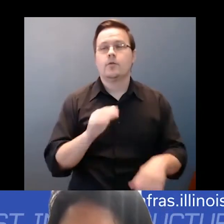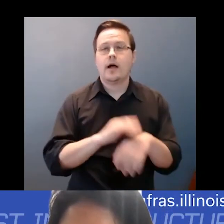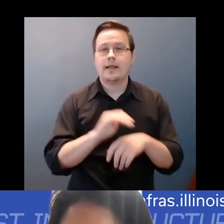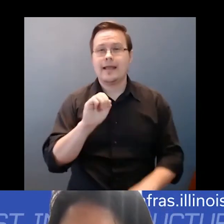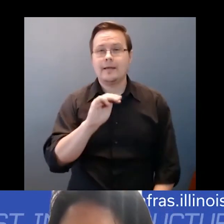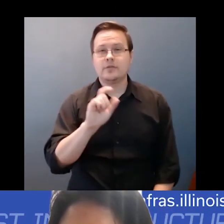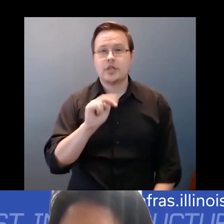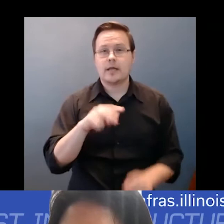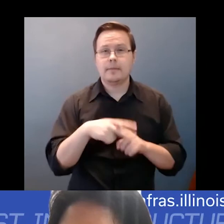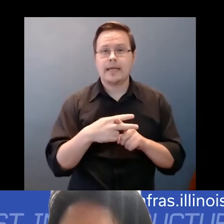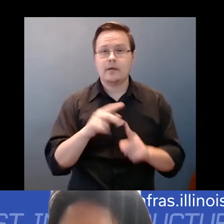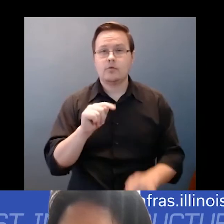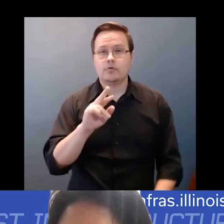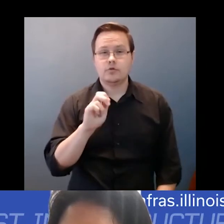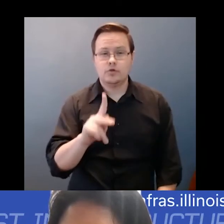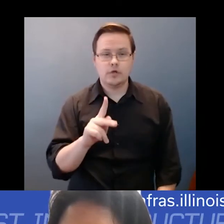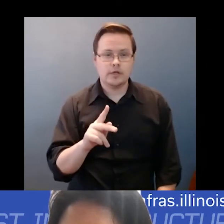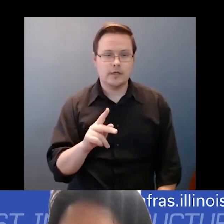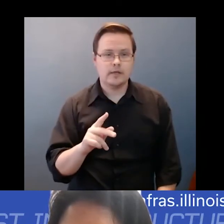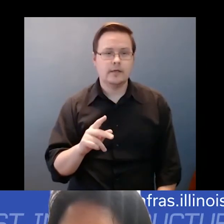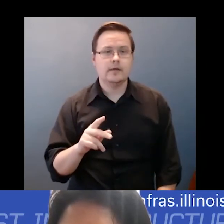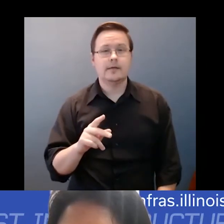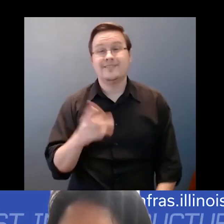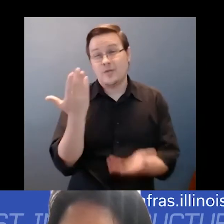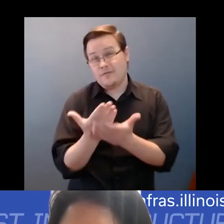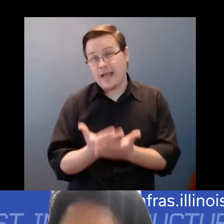So on the Amazon Mechanical Turk and unionization.